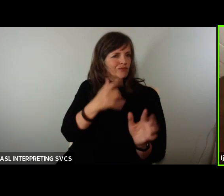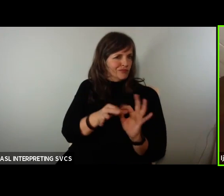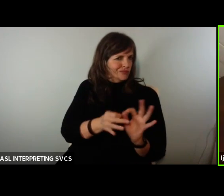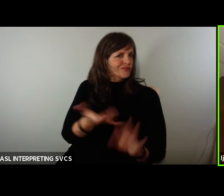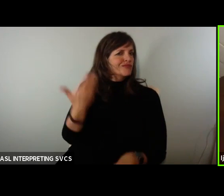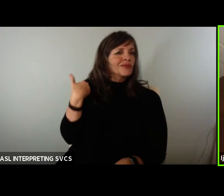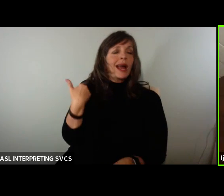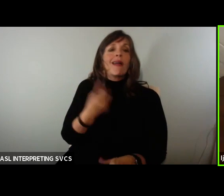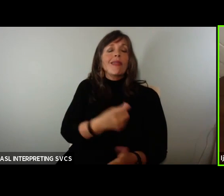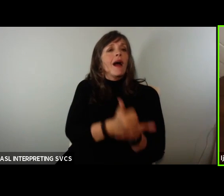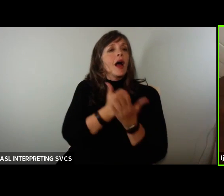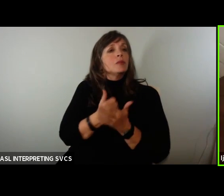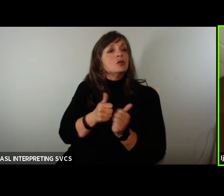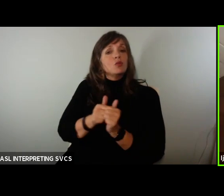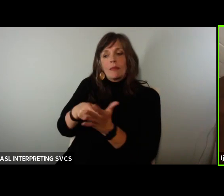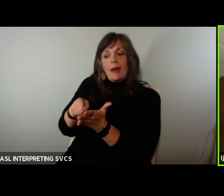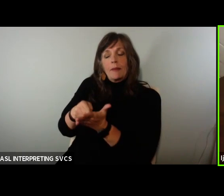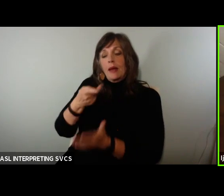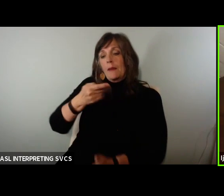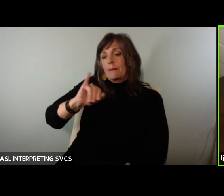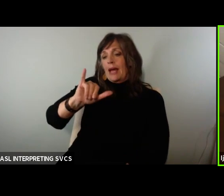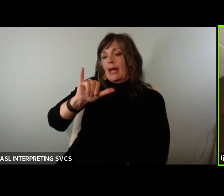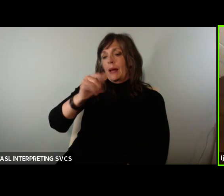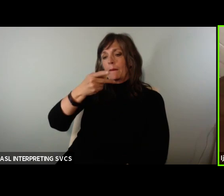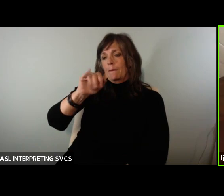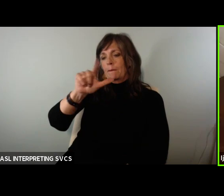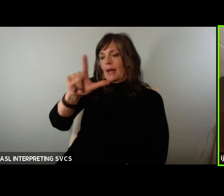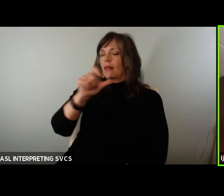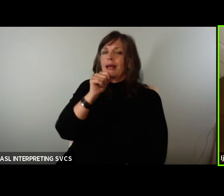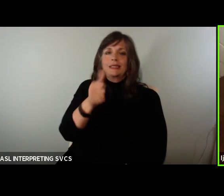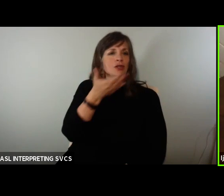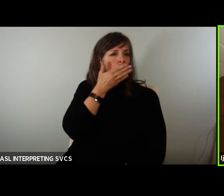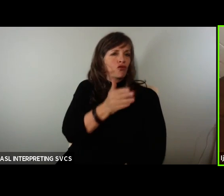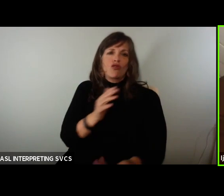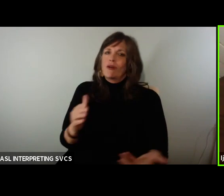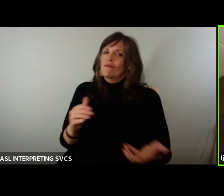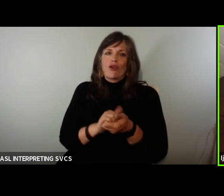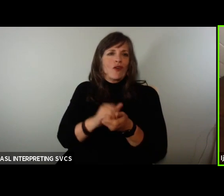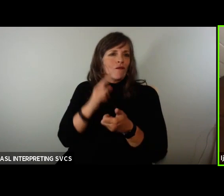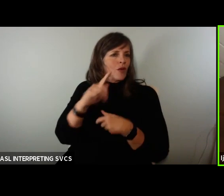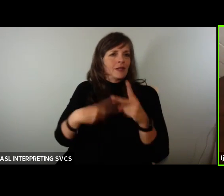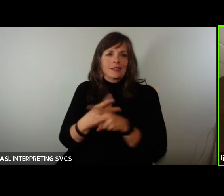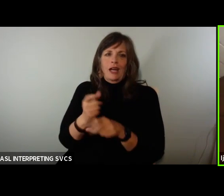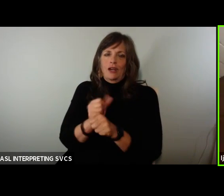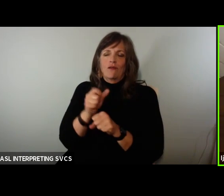PayPal is not a good partner for this sort of work at all. It's been an actual nightmare.